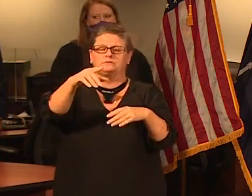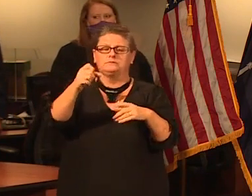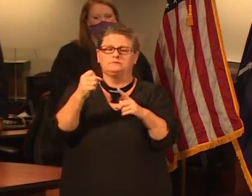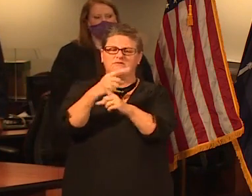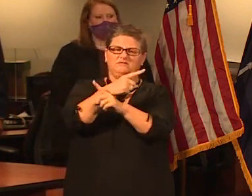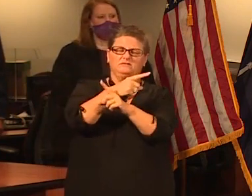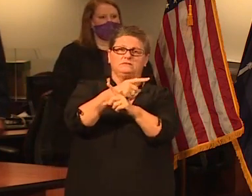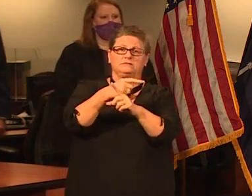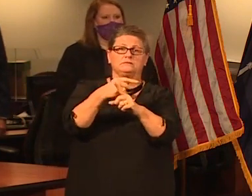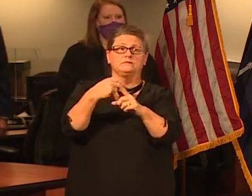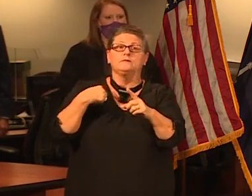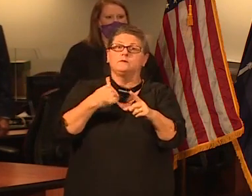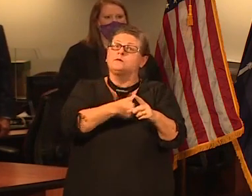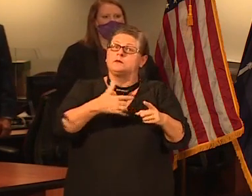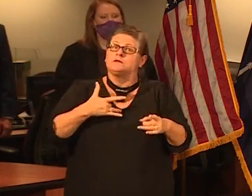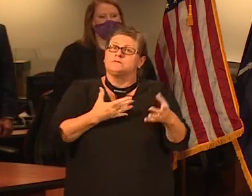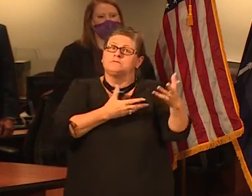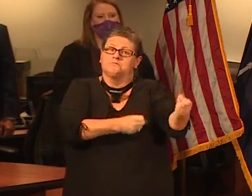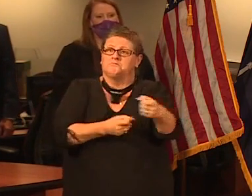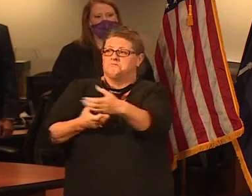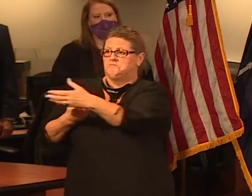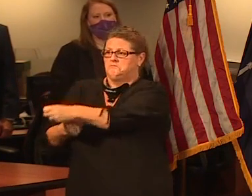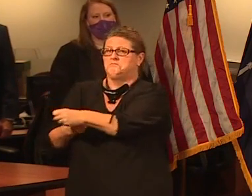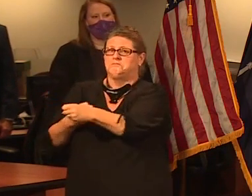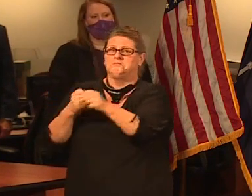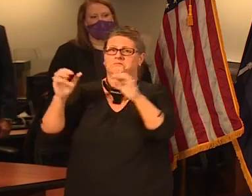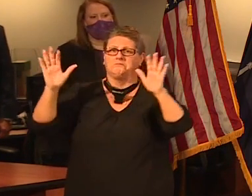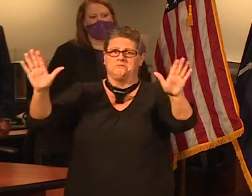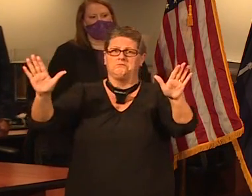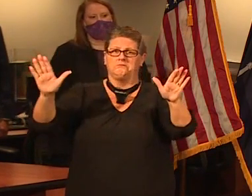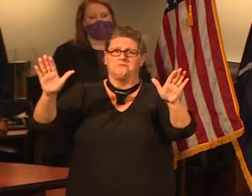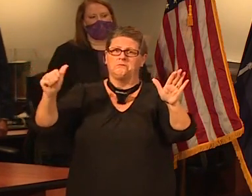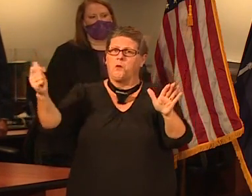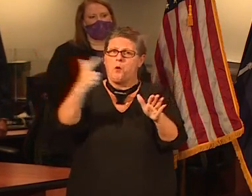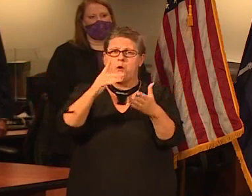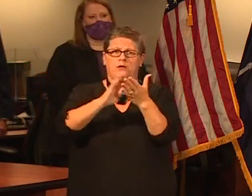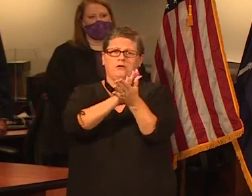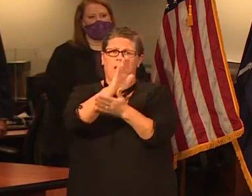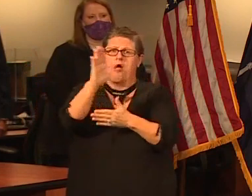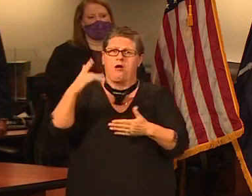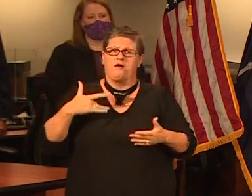THEM AND SEE THAT THEY ARE TESTED AND LET ME MENTION ON THE TESTS.